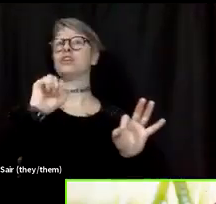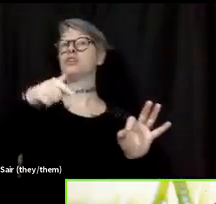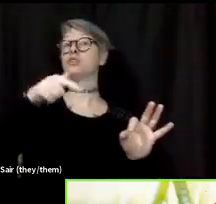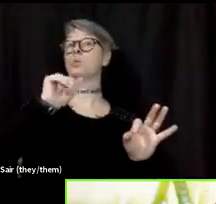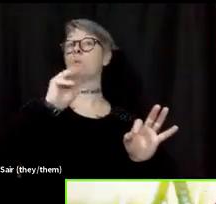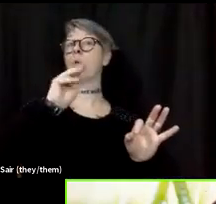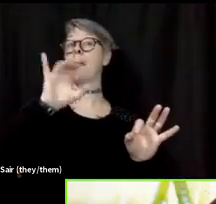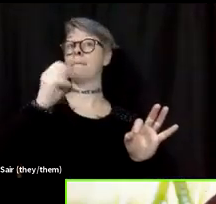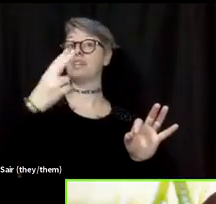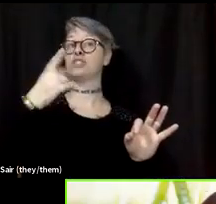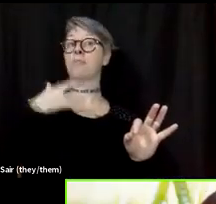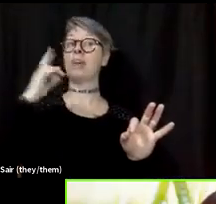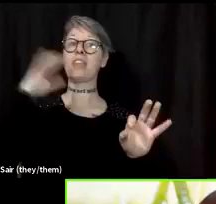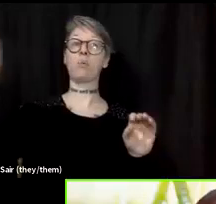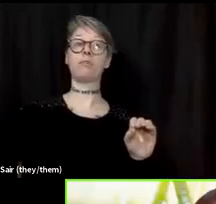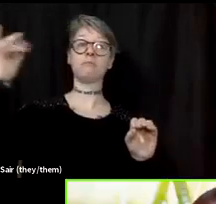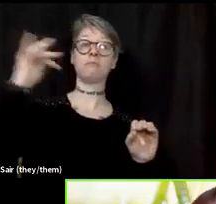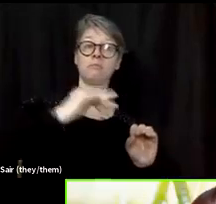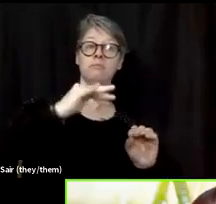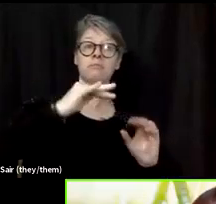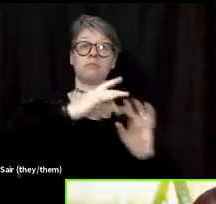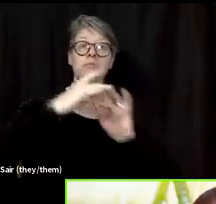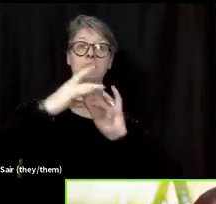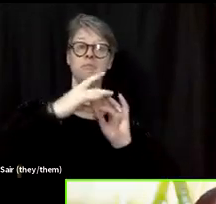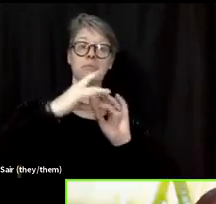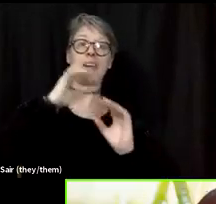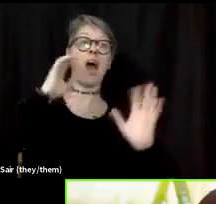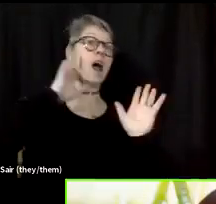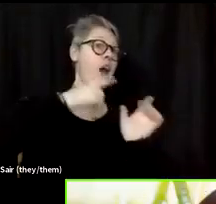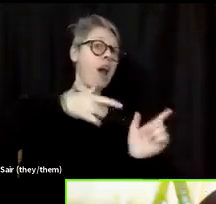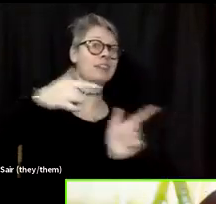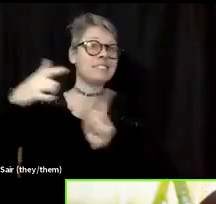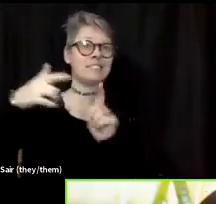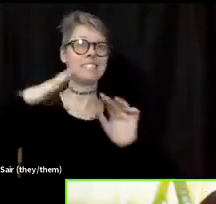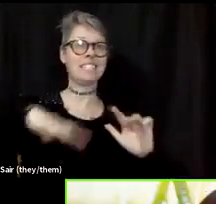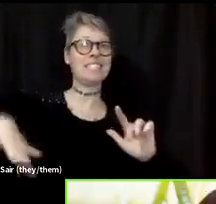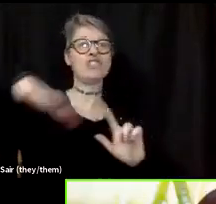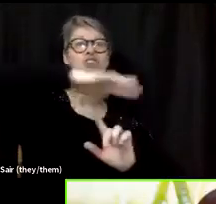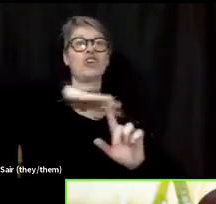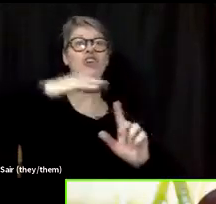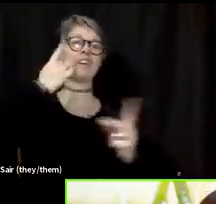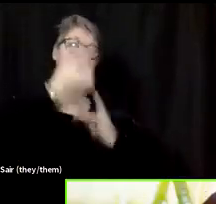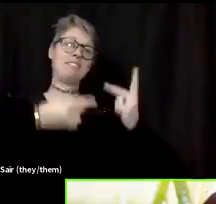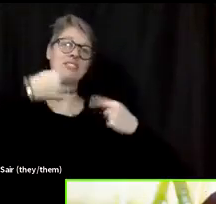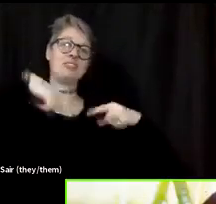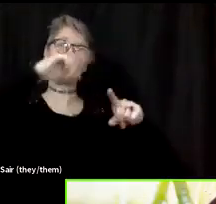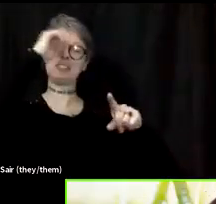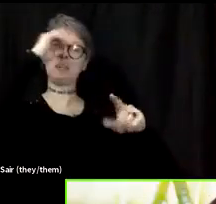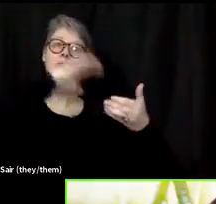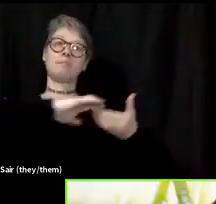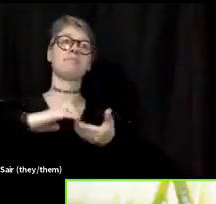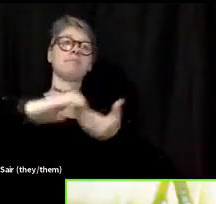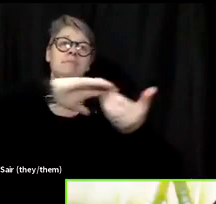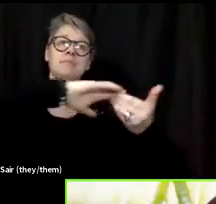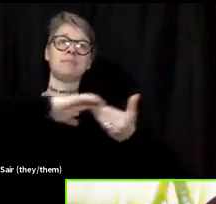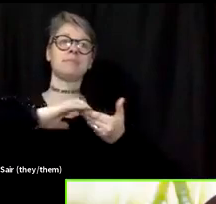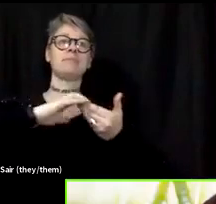other , like the Squamish nation would good , like the Squamish nation would come down and do their hunting here. And visit sort of in the summer visit sort of in the summer